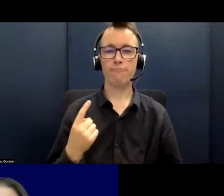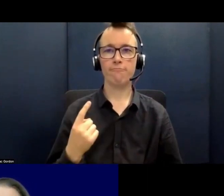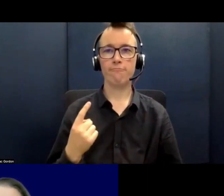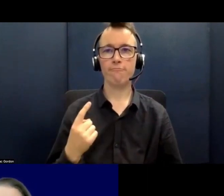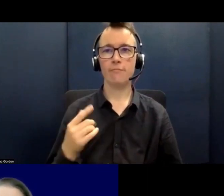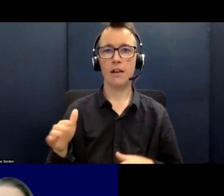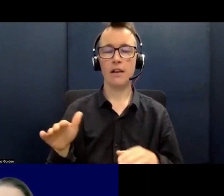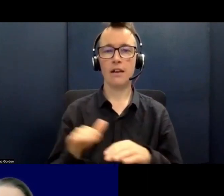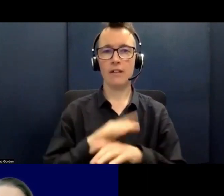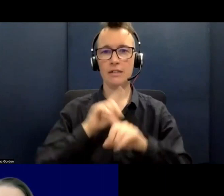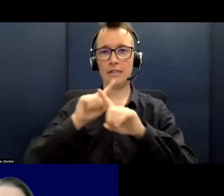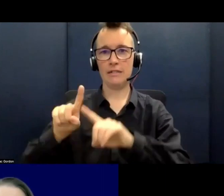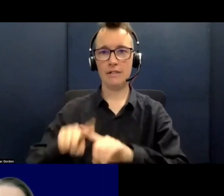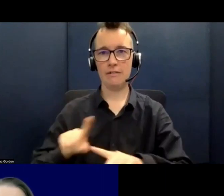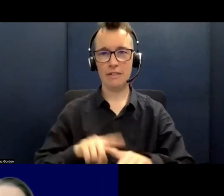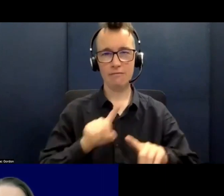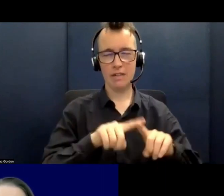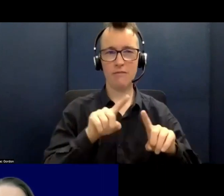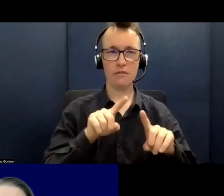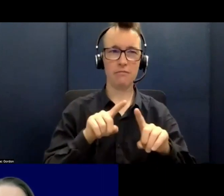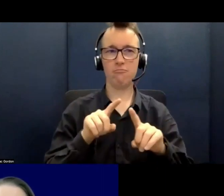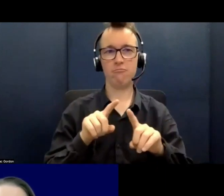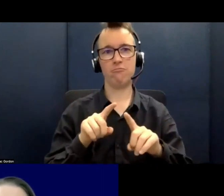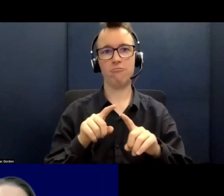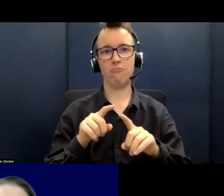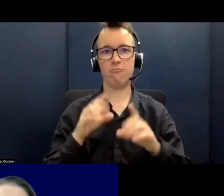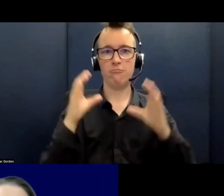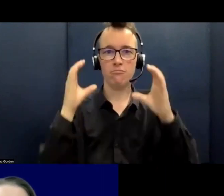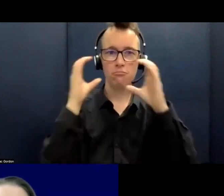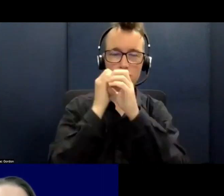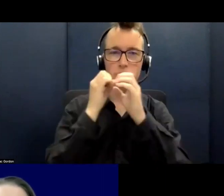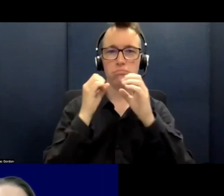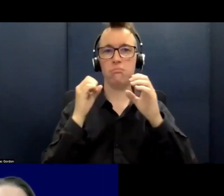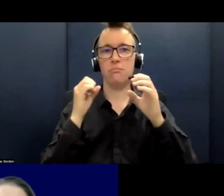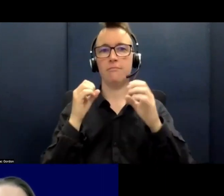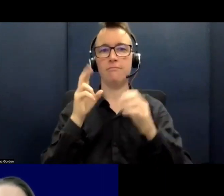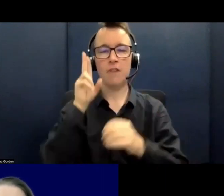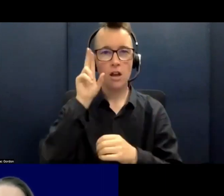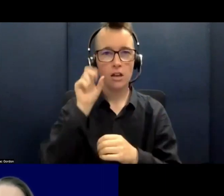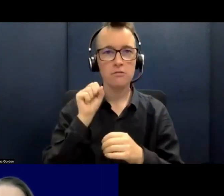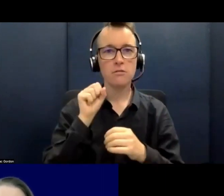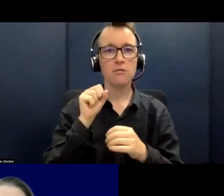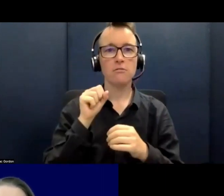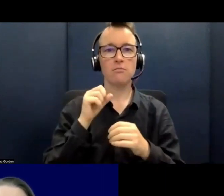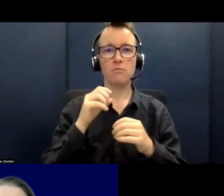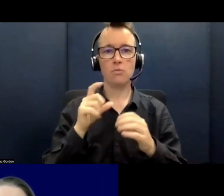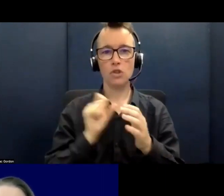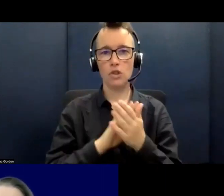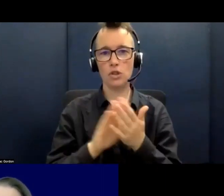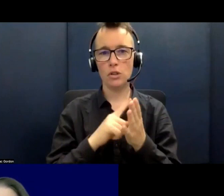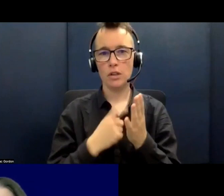conditions and so would be able to support you there. Otherwise, please get in contact with